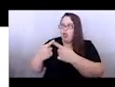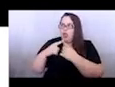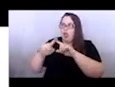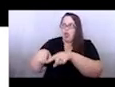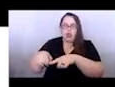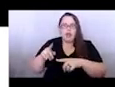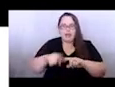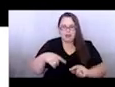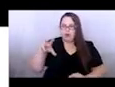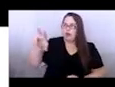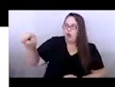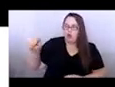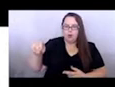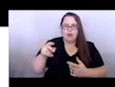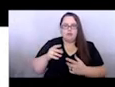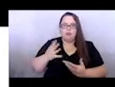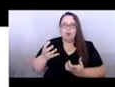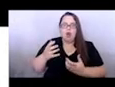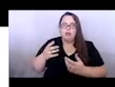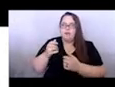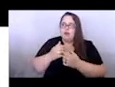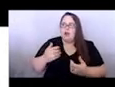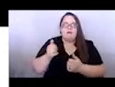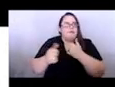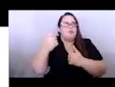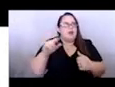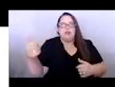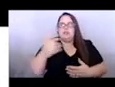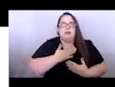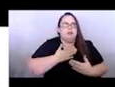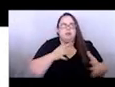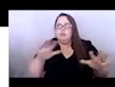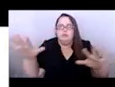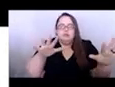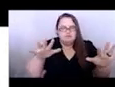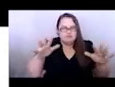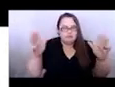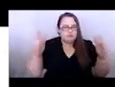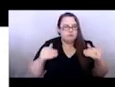Rigid boundaries, they build walls, keep others out, and they are a self-protective mechanism.